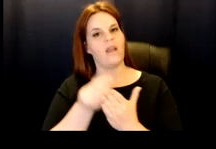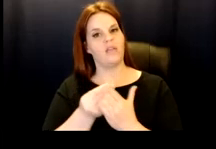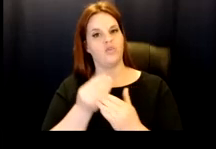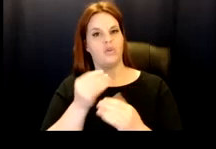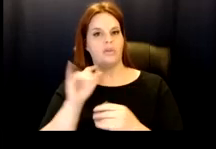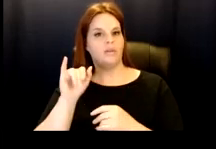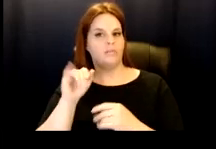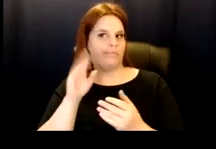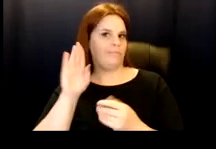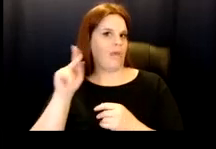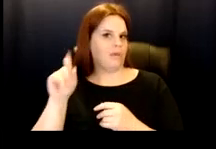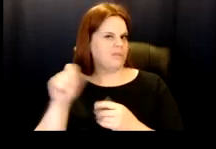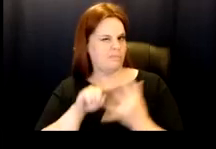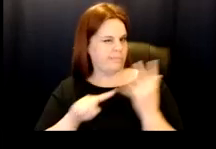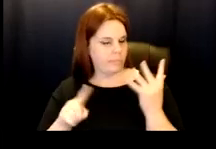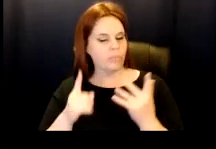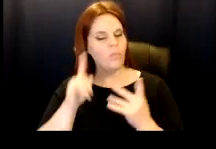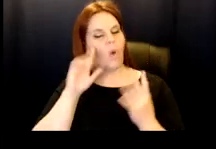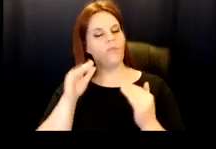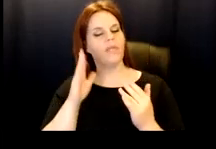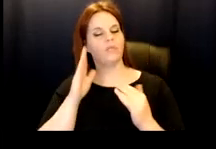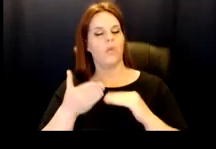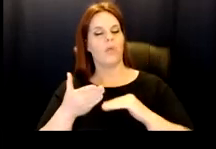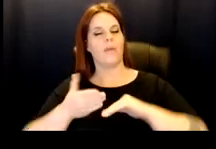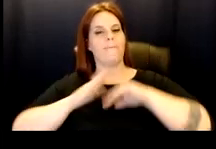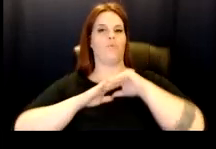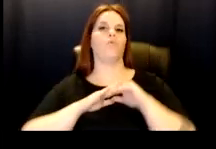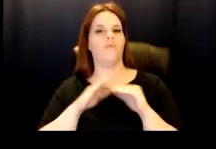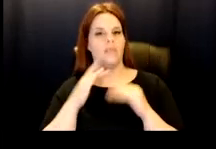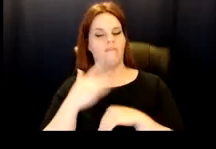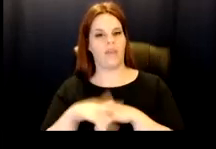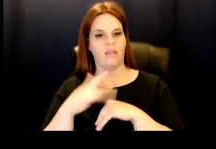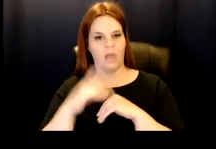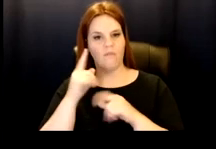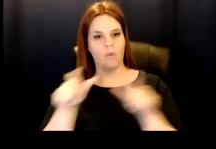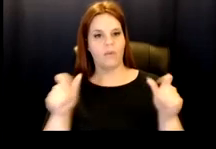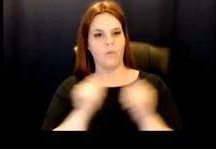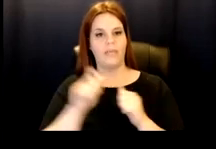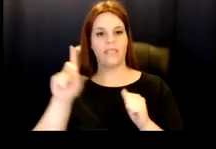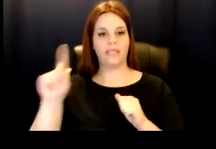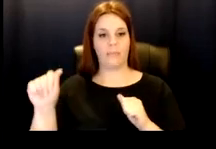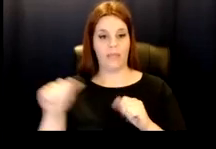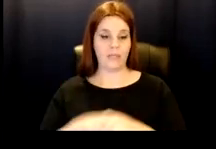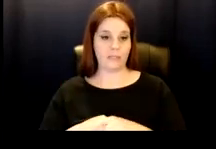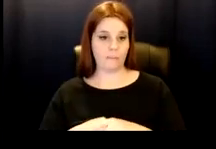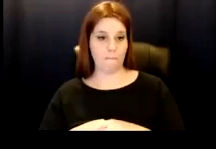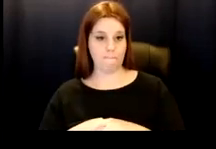Hopefully this will improve the availability of information for people with disabilities.